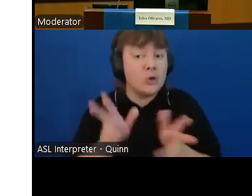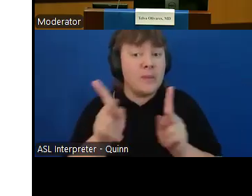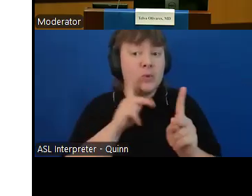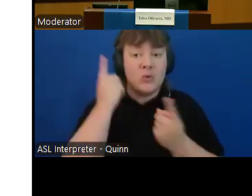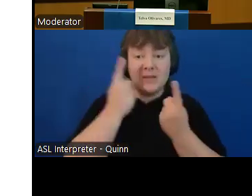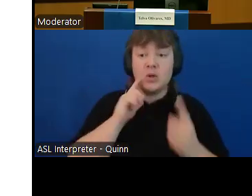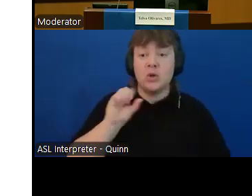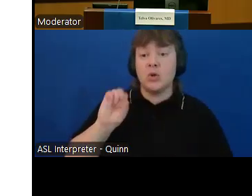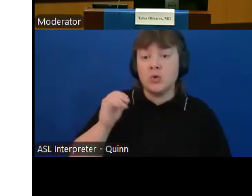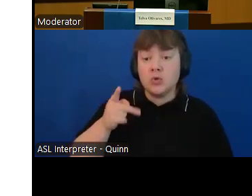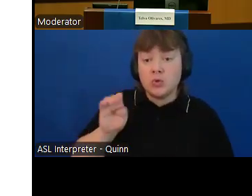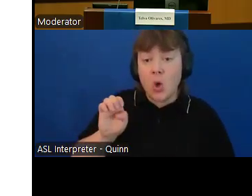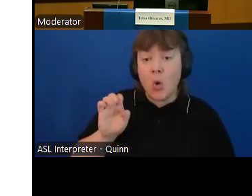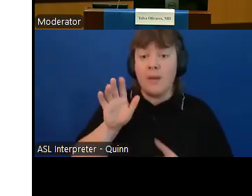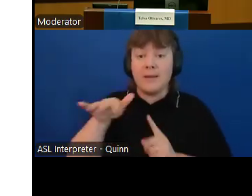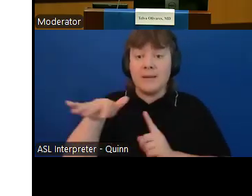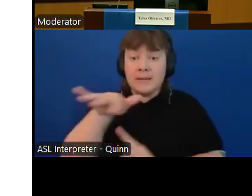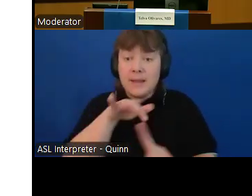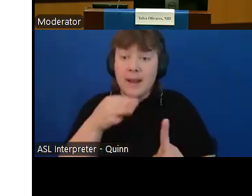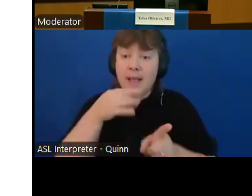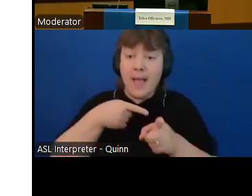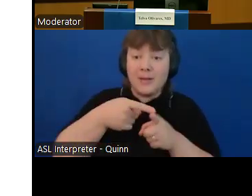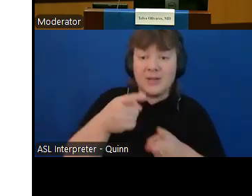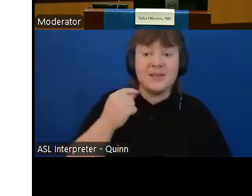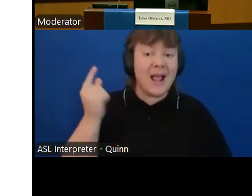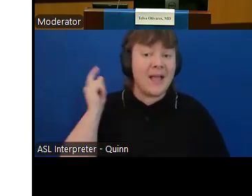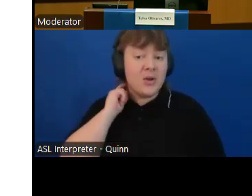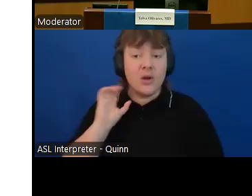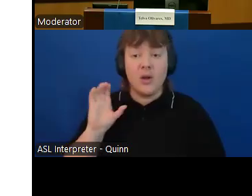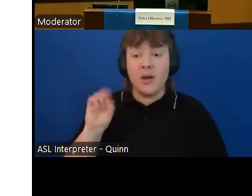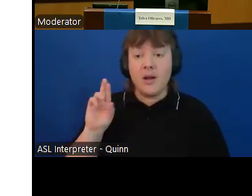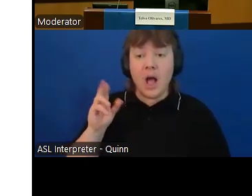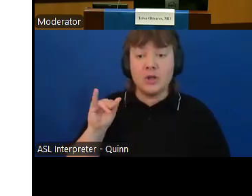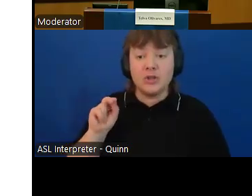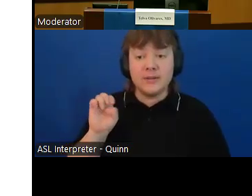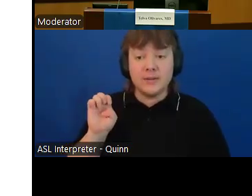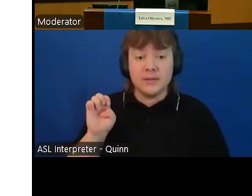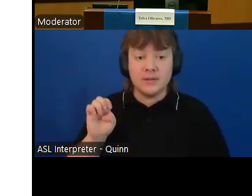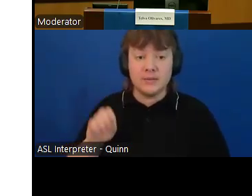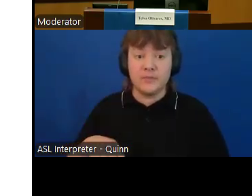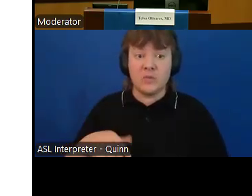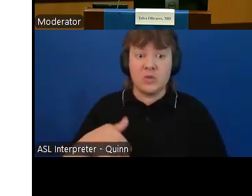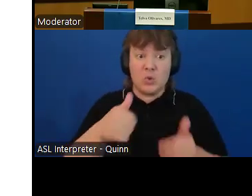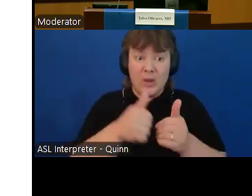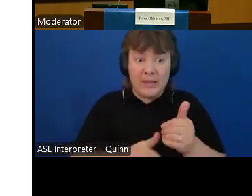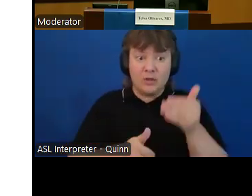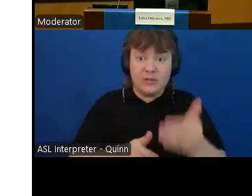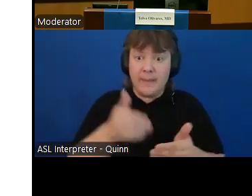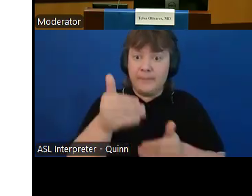their expertise and their conscience. And so at each step along the way depending on setting made